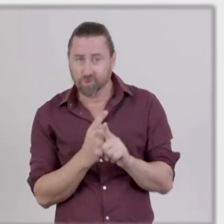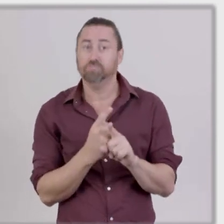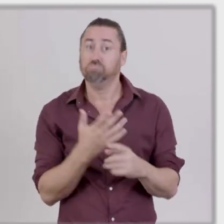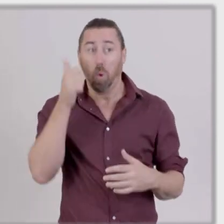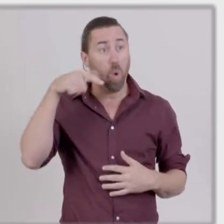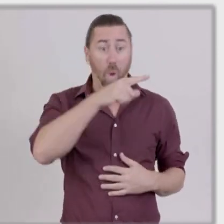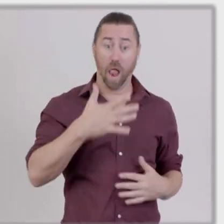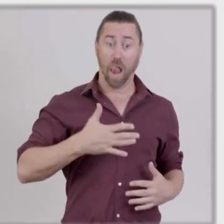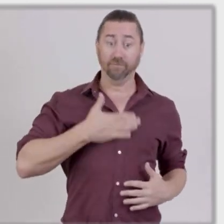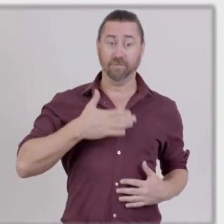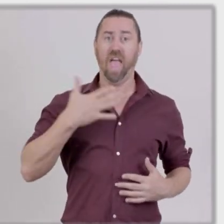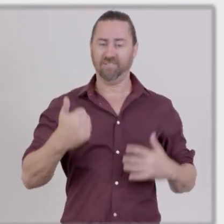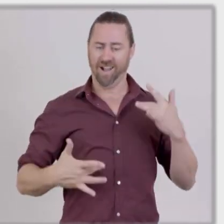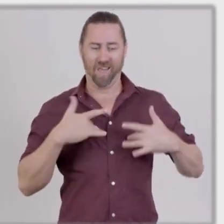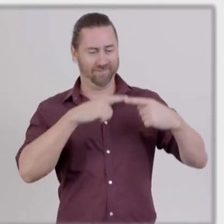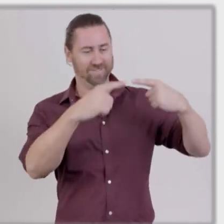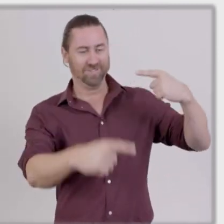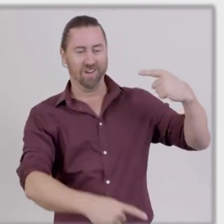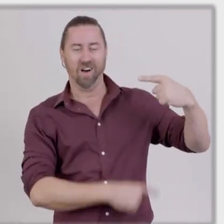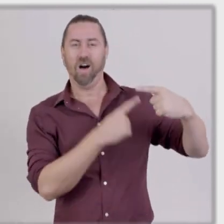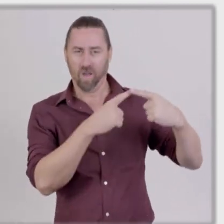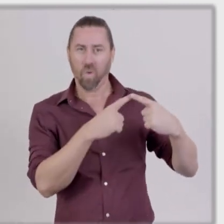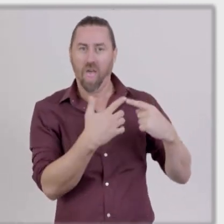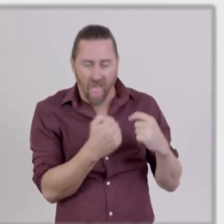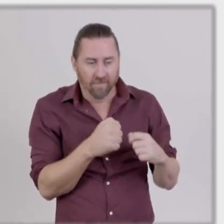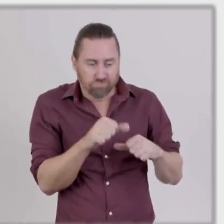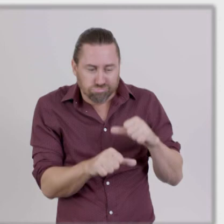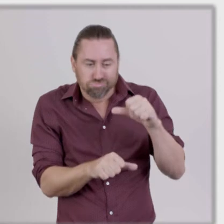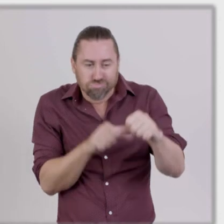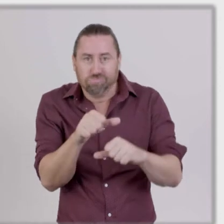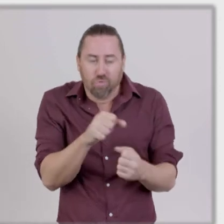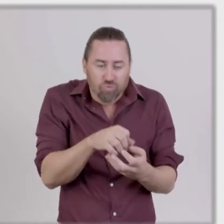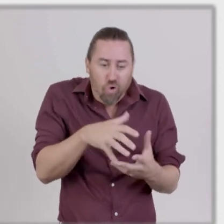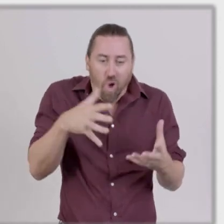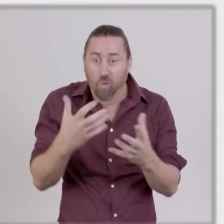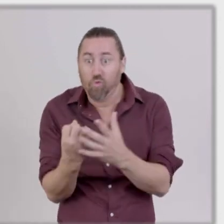We now know living things have a lifecycle and share similar stages of development.